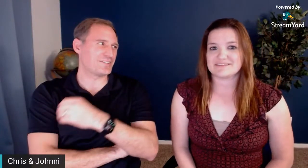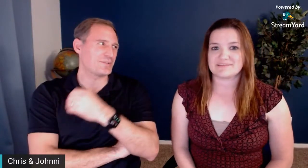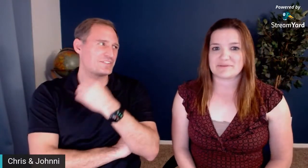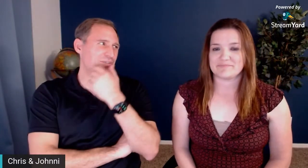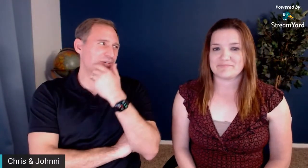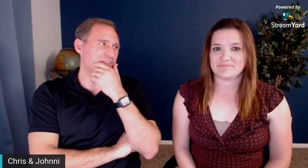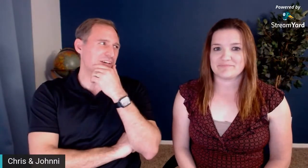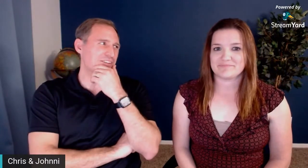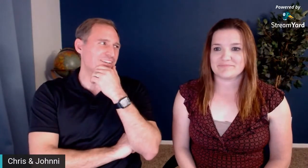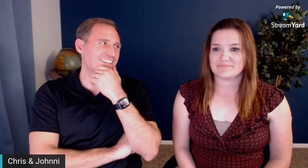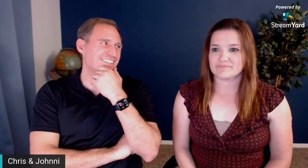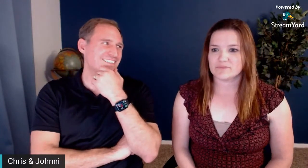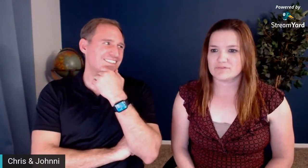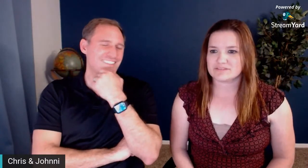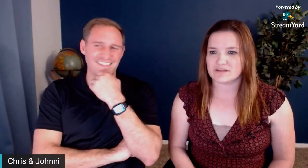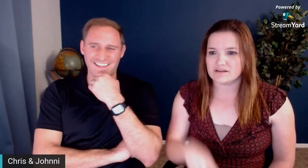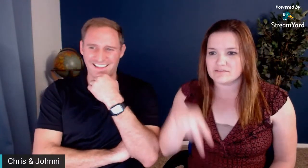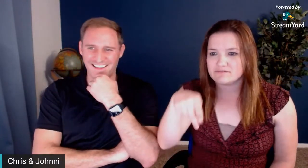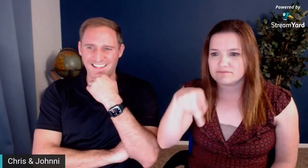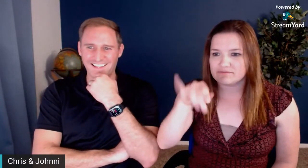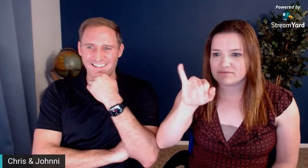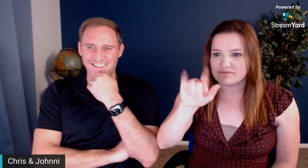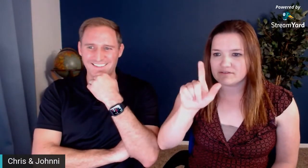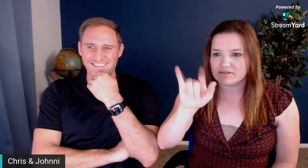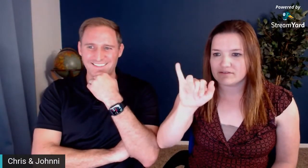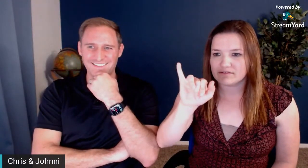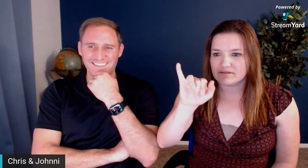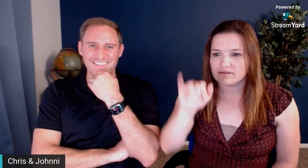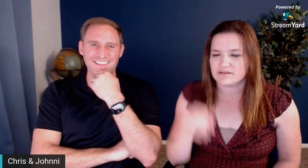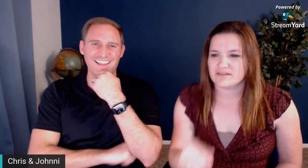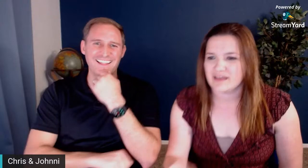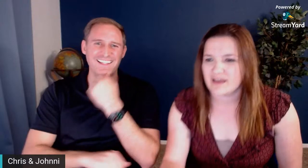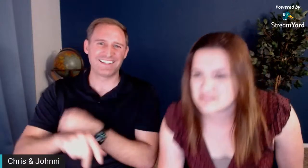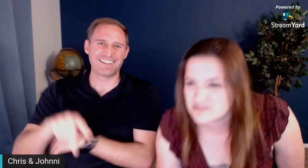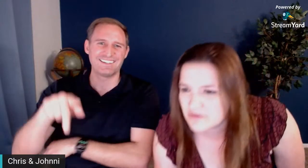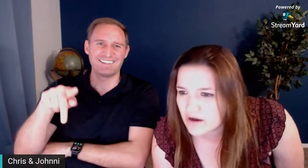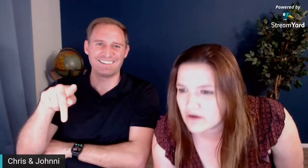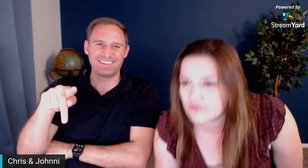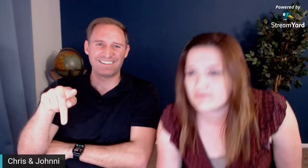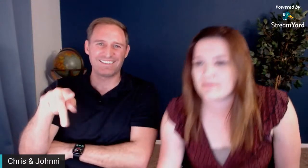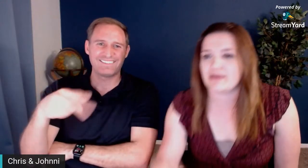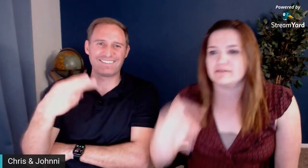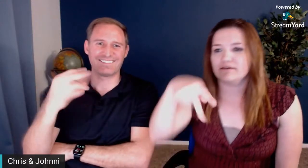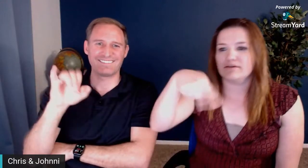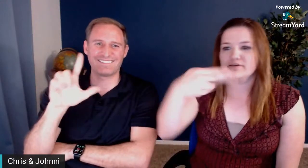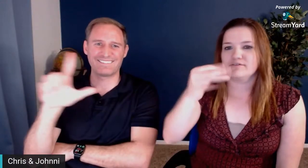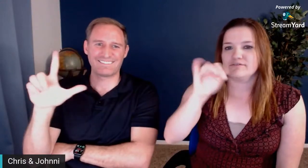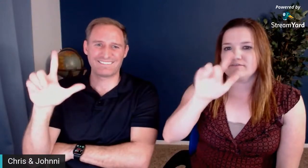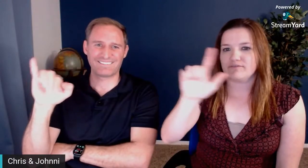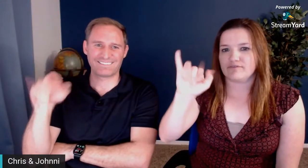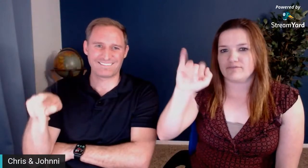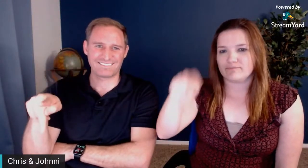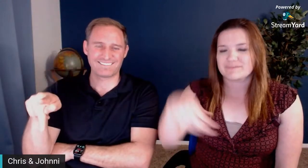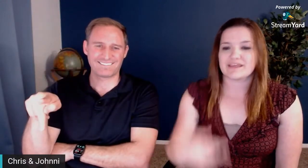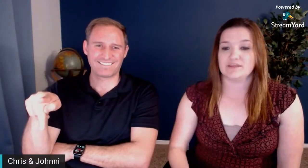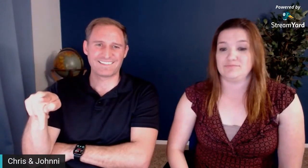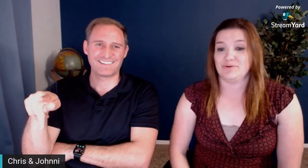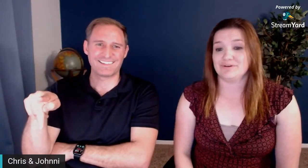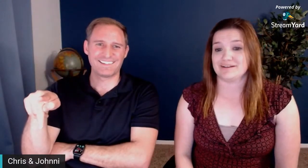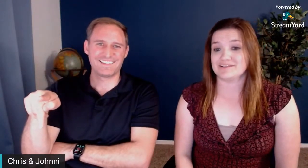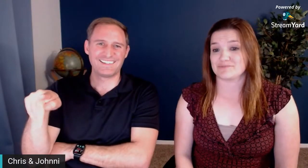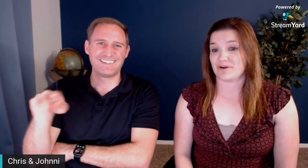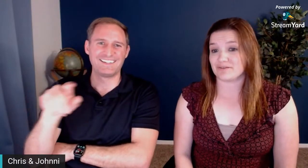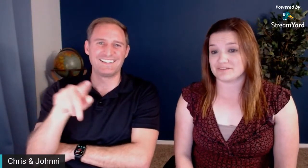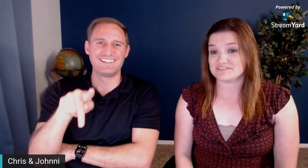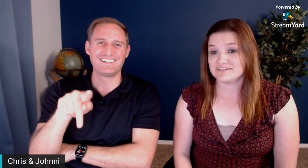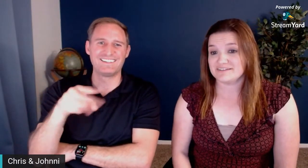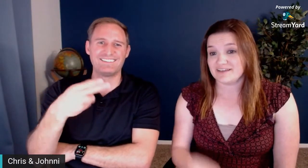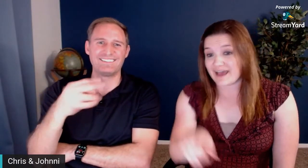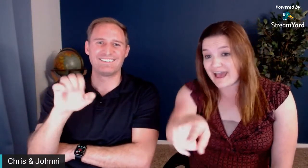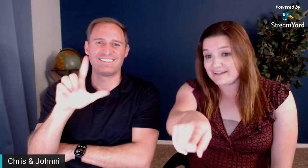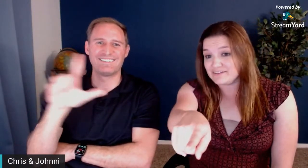it was 2l by the way no it's not how is it oh my bad you know what it is regardless i